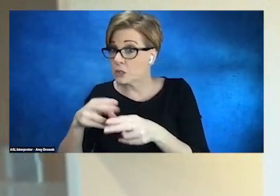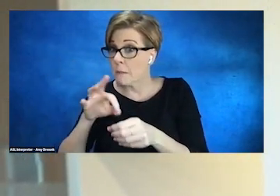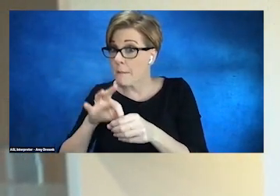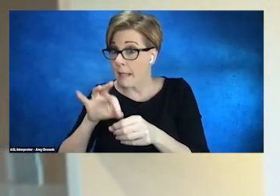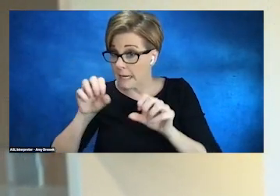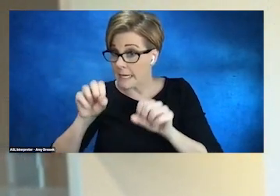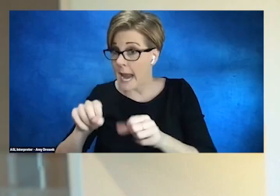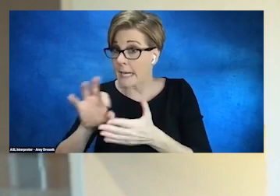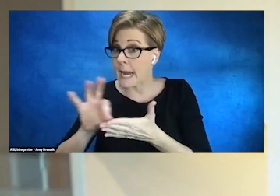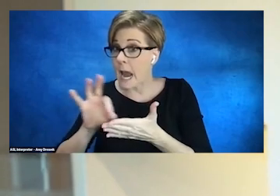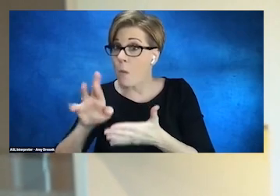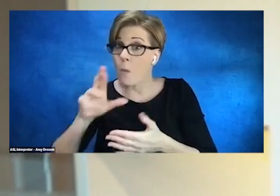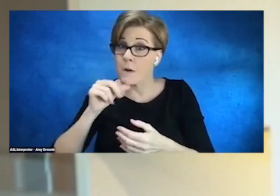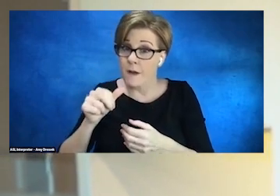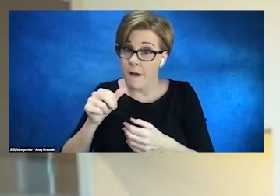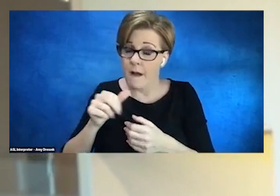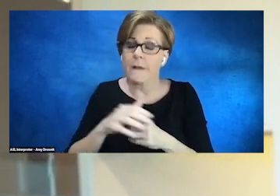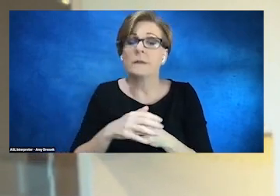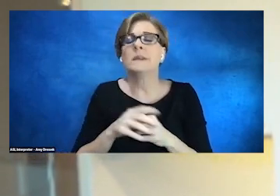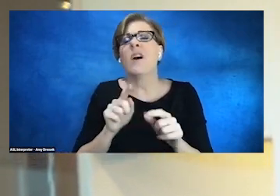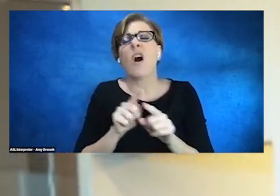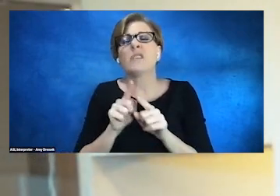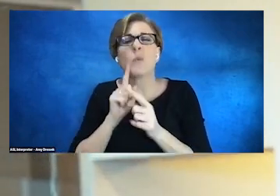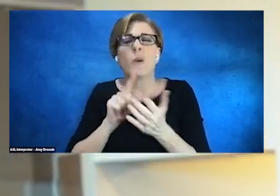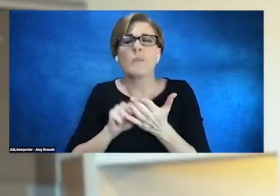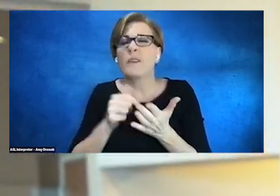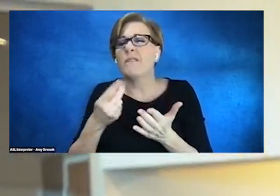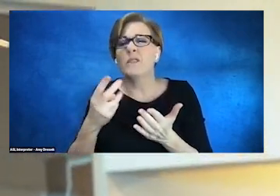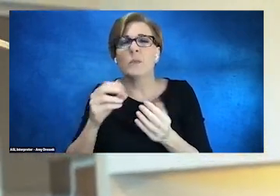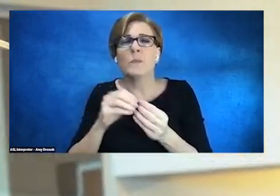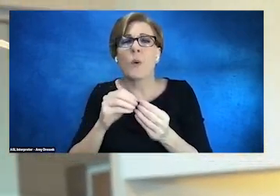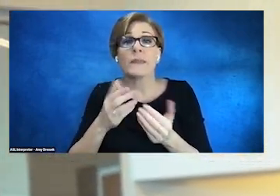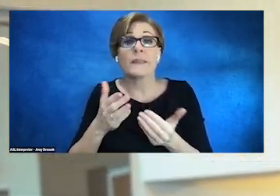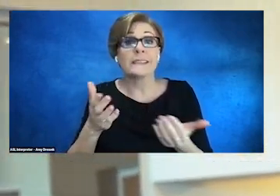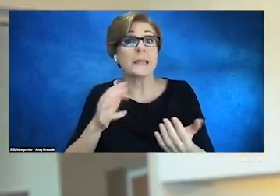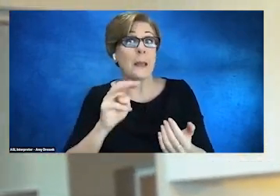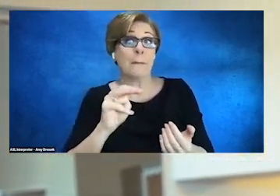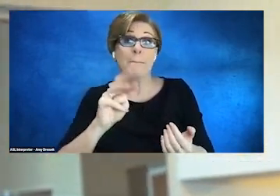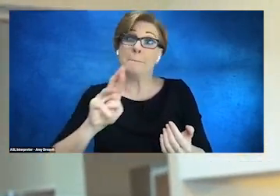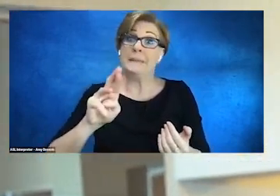provisional ballot could be counted it's also going to print a couple other items